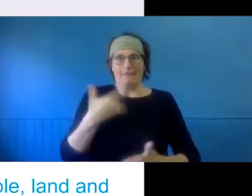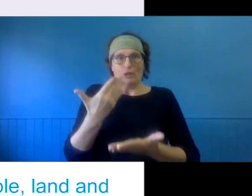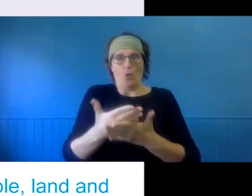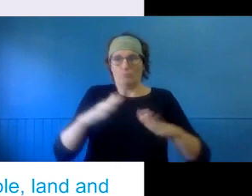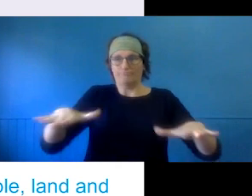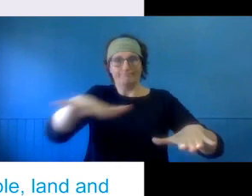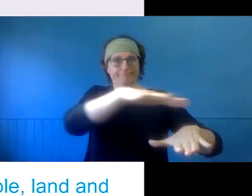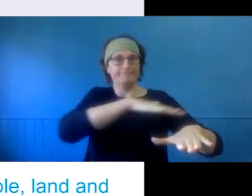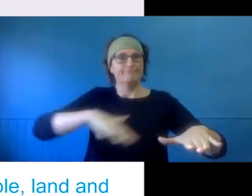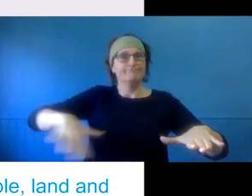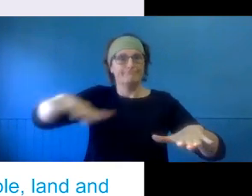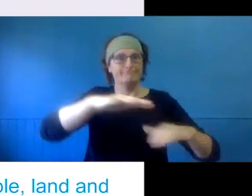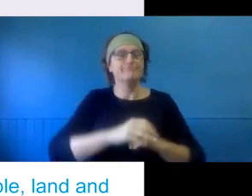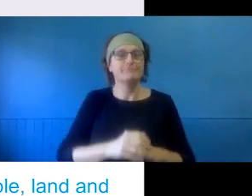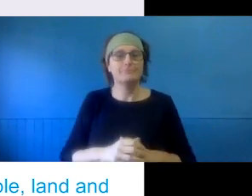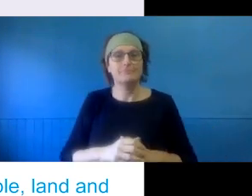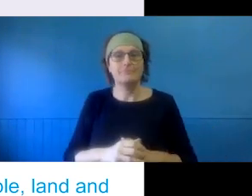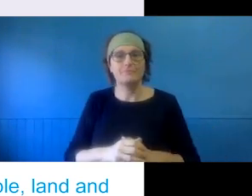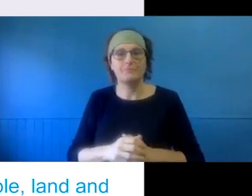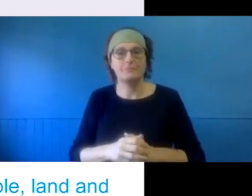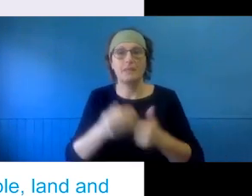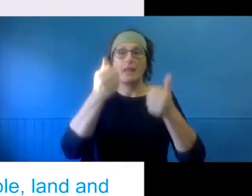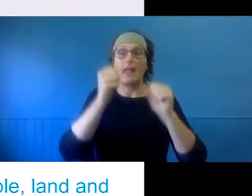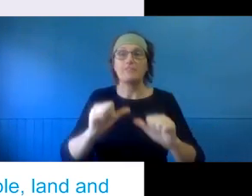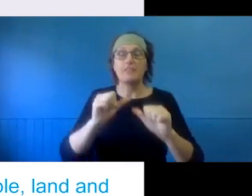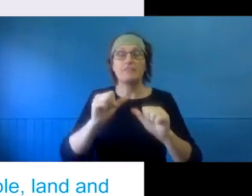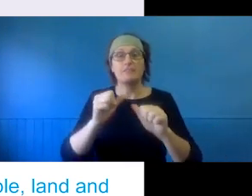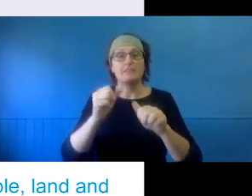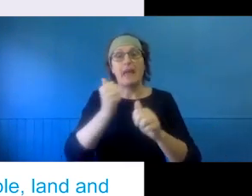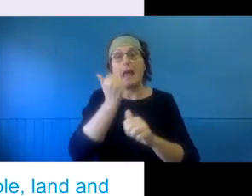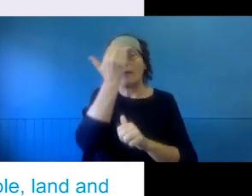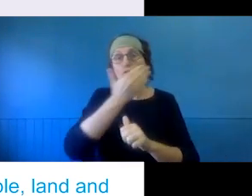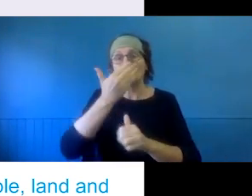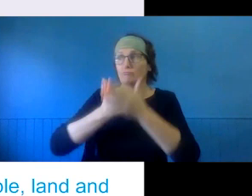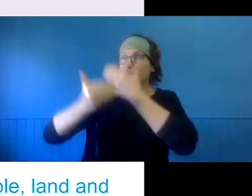country. Then there is Indigenous ancestral remains and that includes